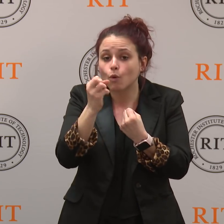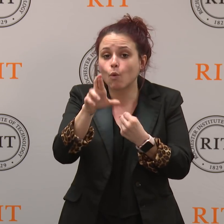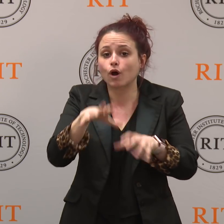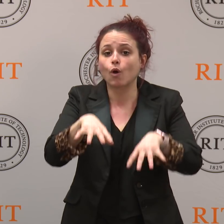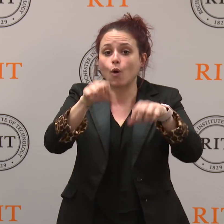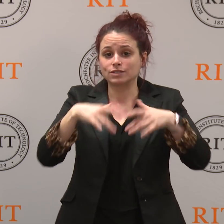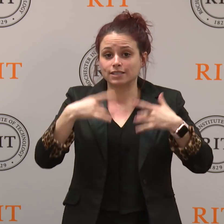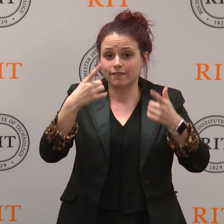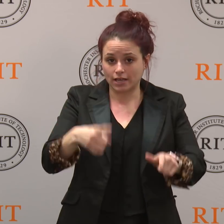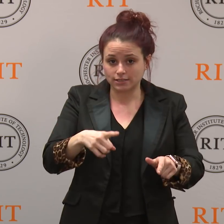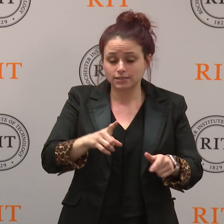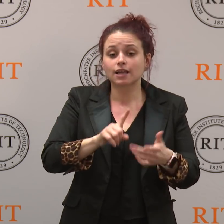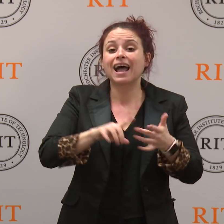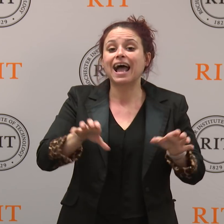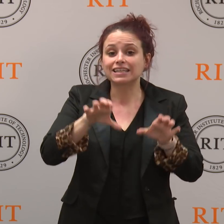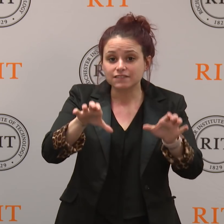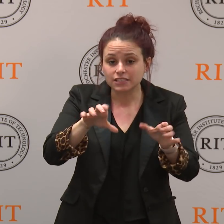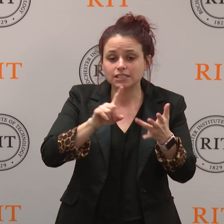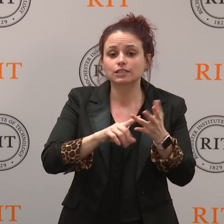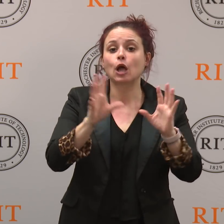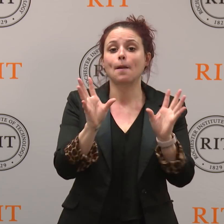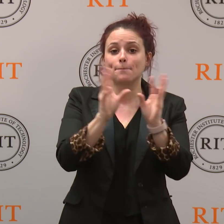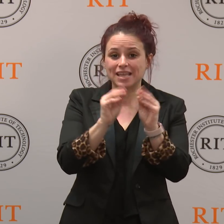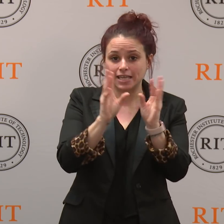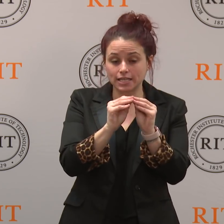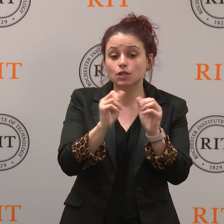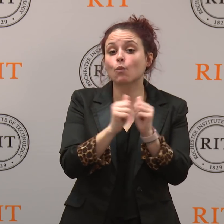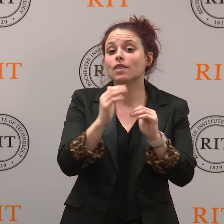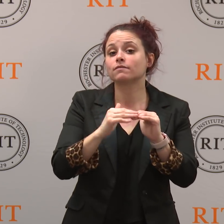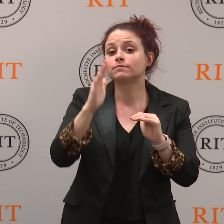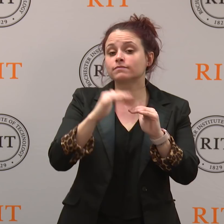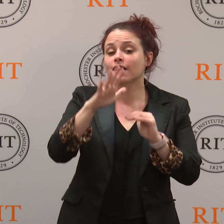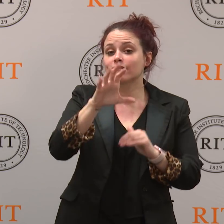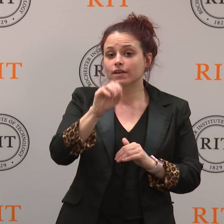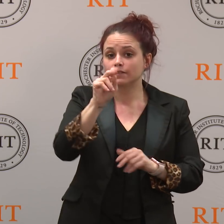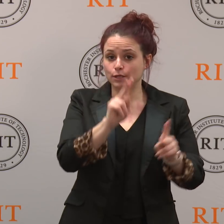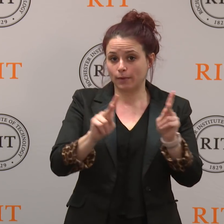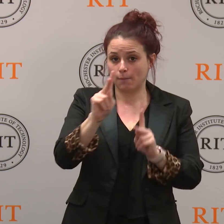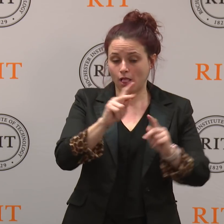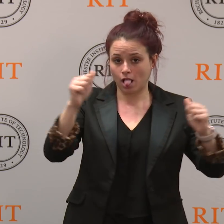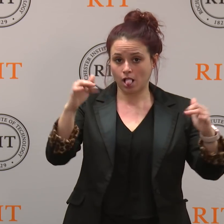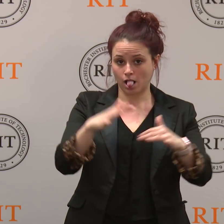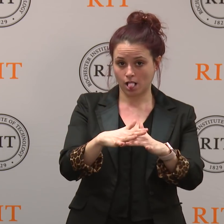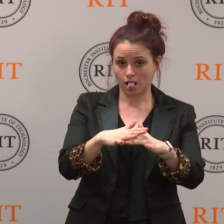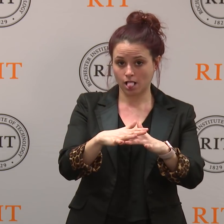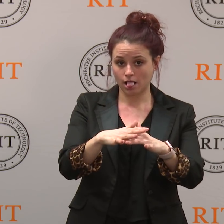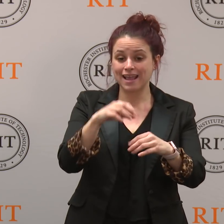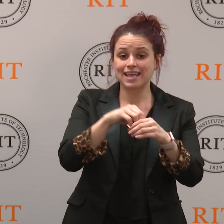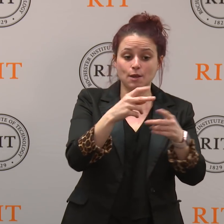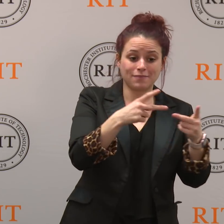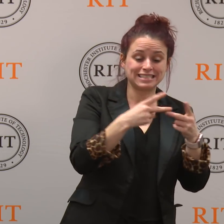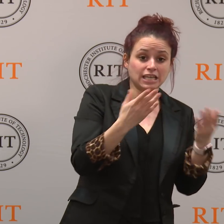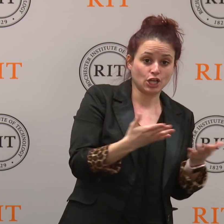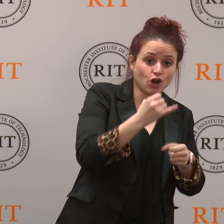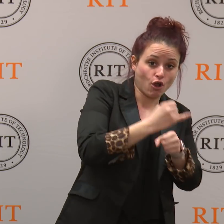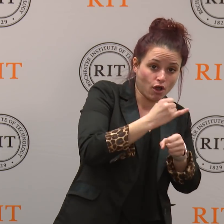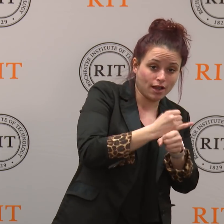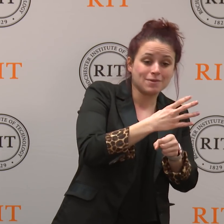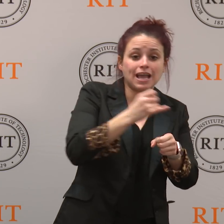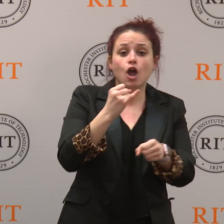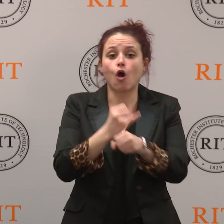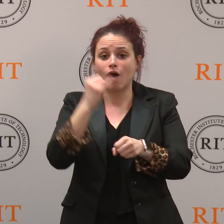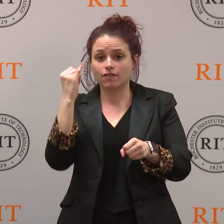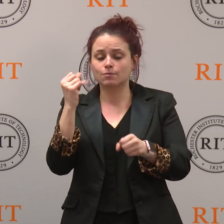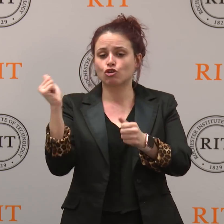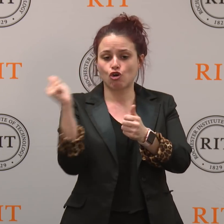activities and meetings with 50 or more attendees, in venues both on and off campus, must be